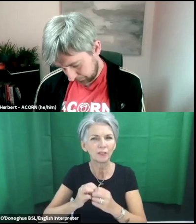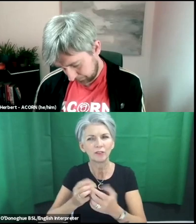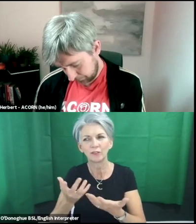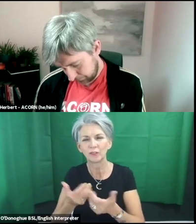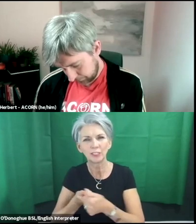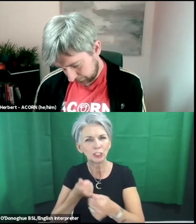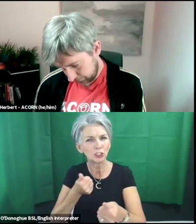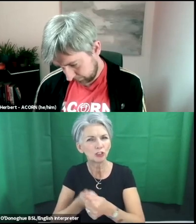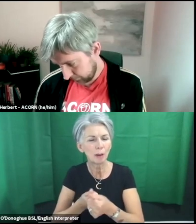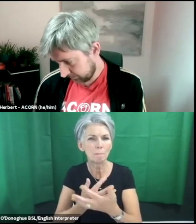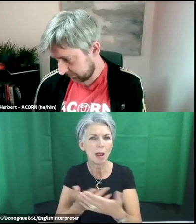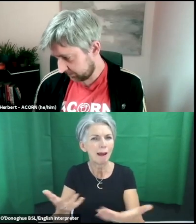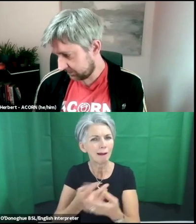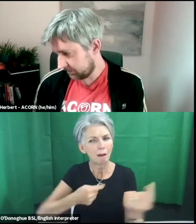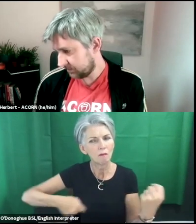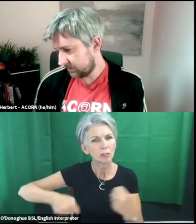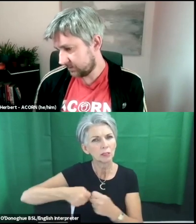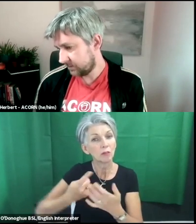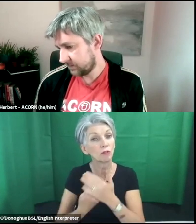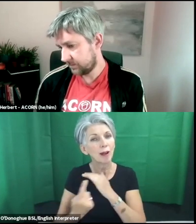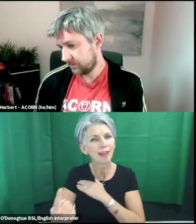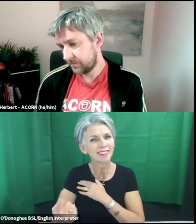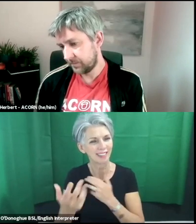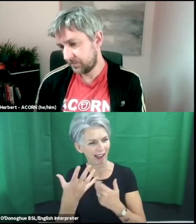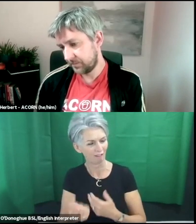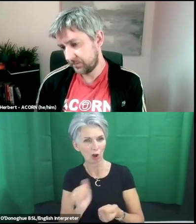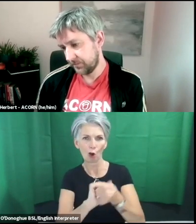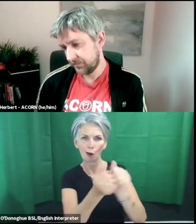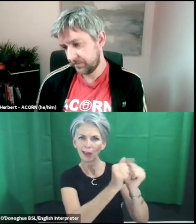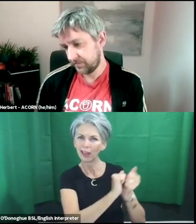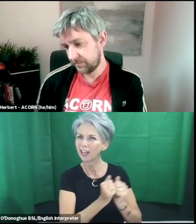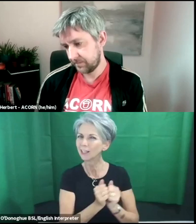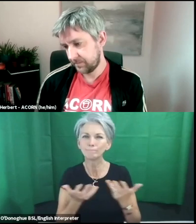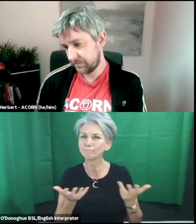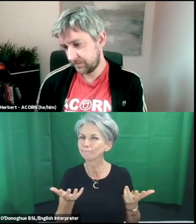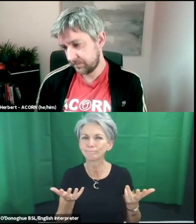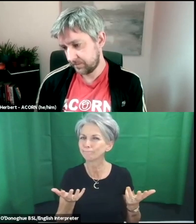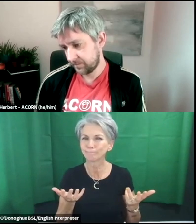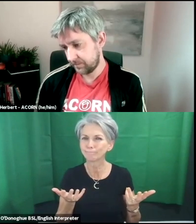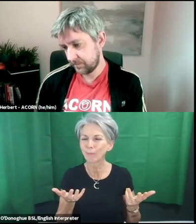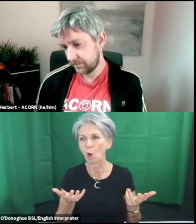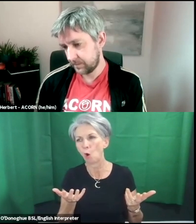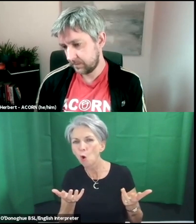So we don't have colleagues or we work in places where other people are freelance